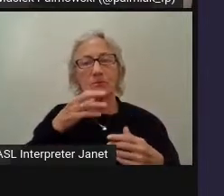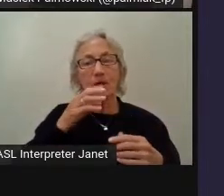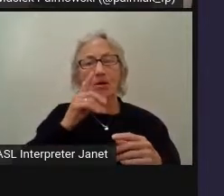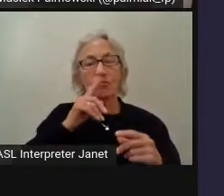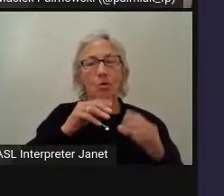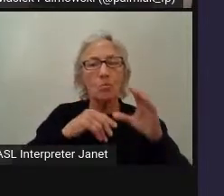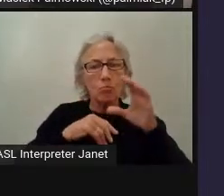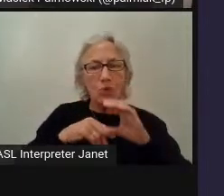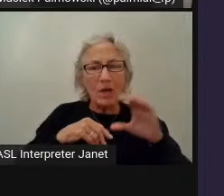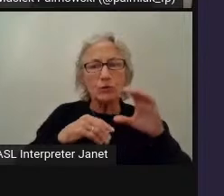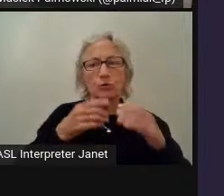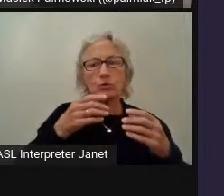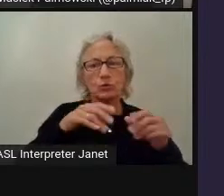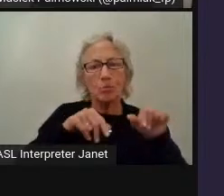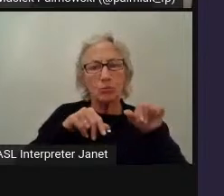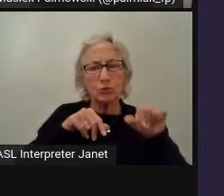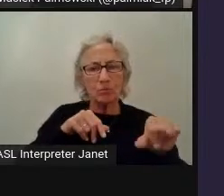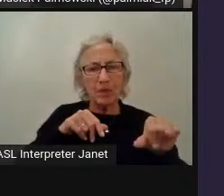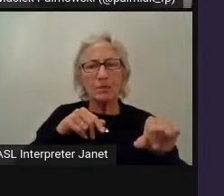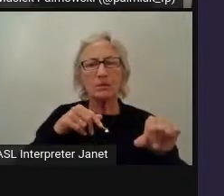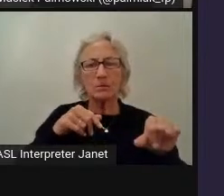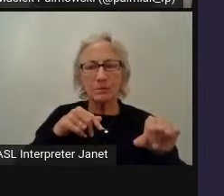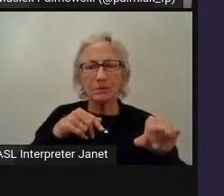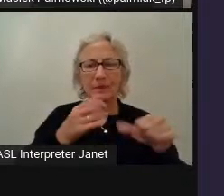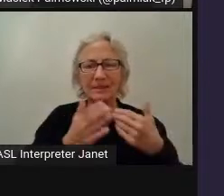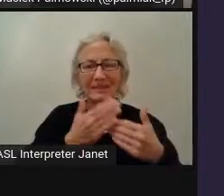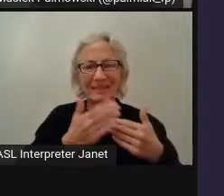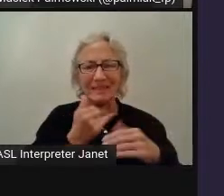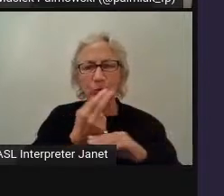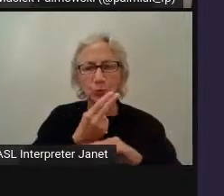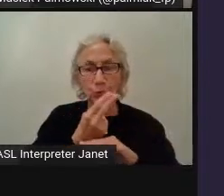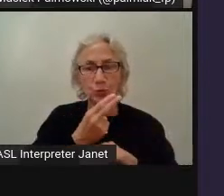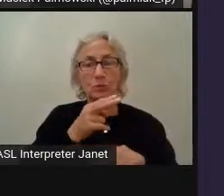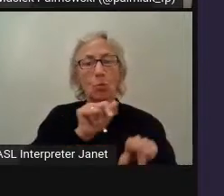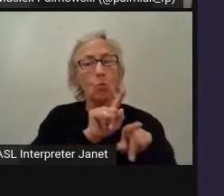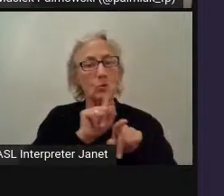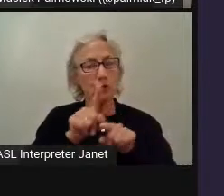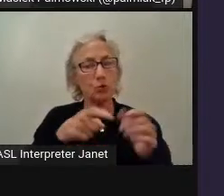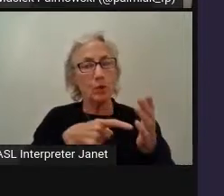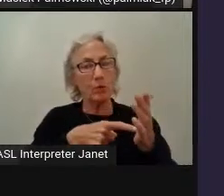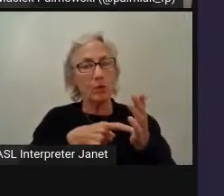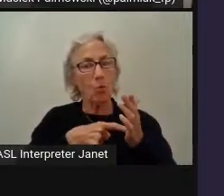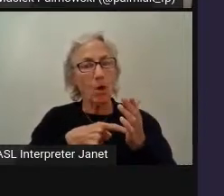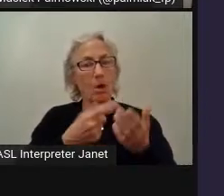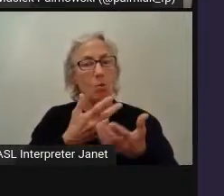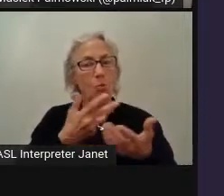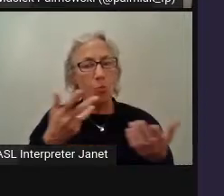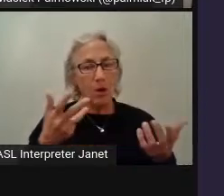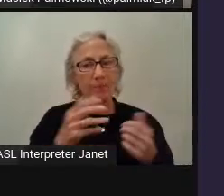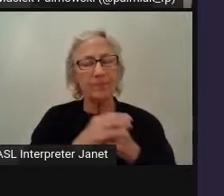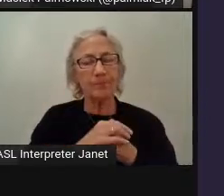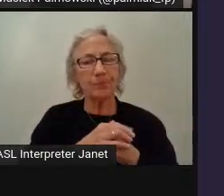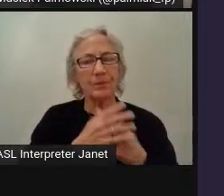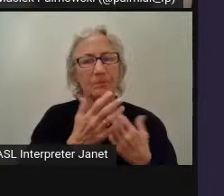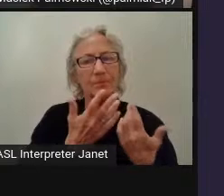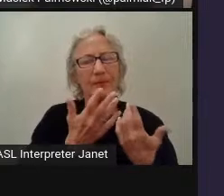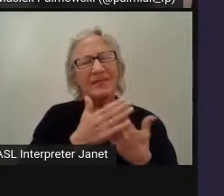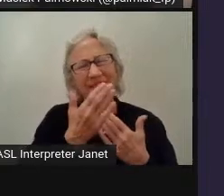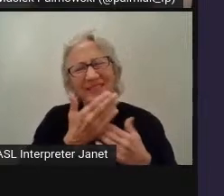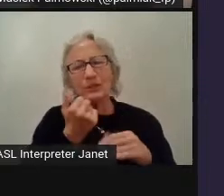CD tools we have to push for code change and then it will run in the background and then we will get the response provoked with browser tools we just push the button and we already have the response.